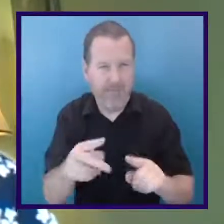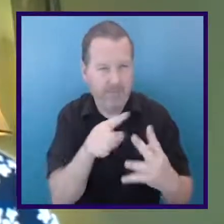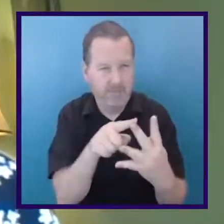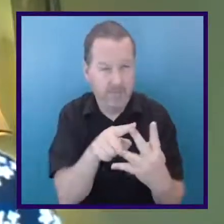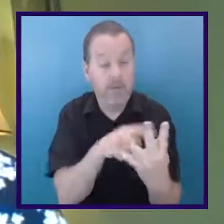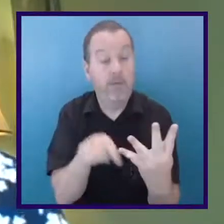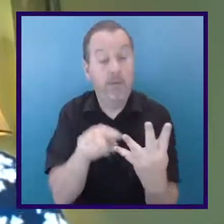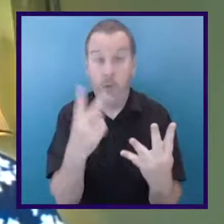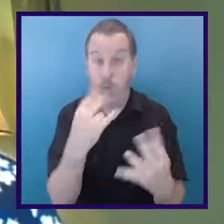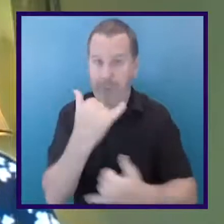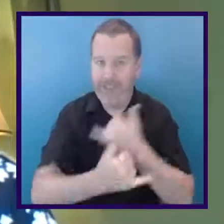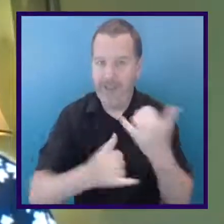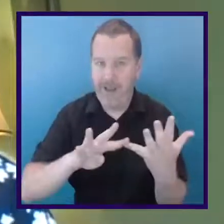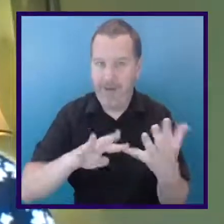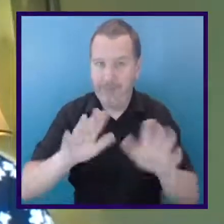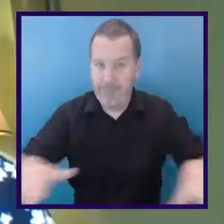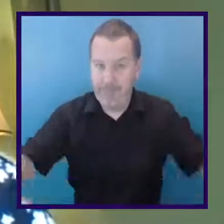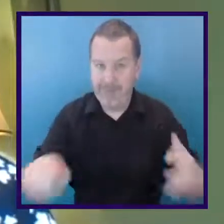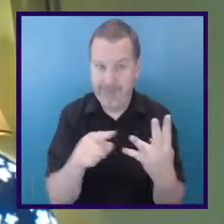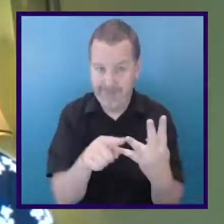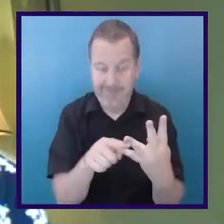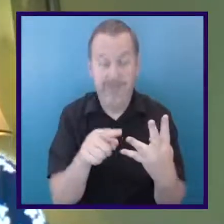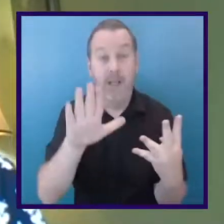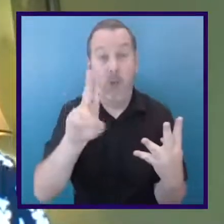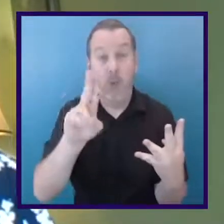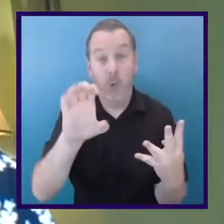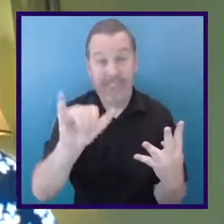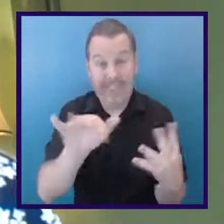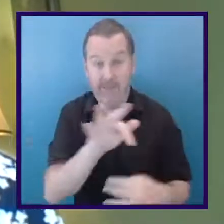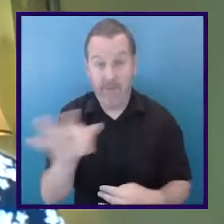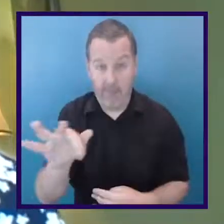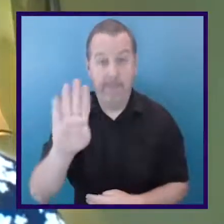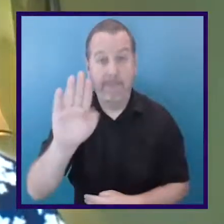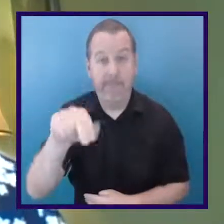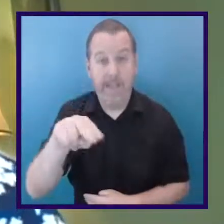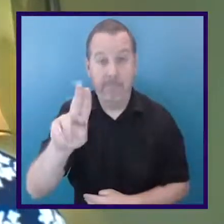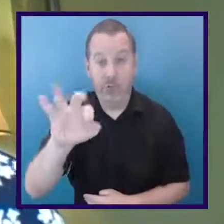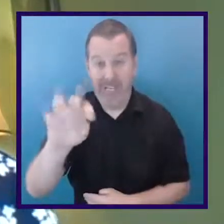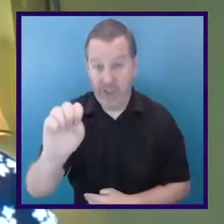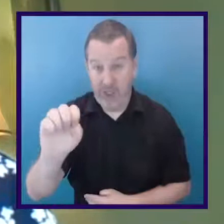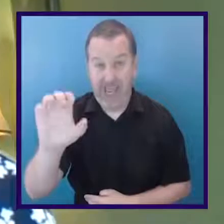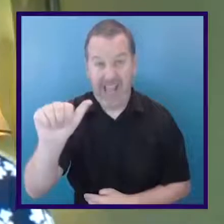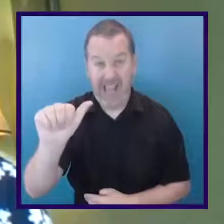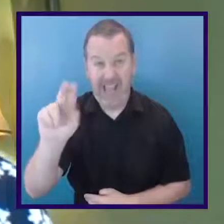We have Lucy, from Banbridge Academy, and Jude from St. Malachy’s in Castlewellan.